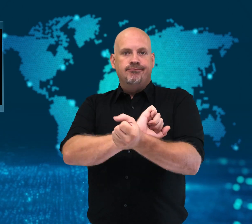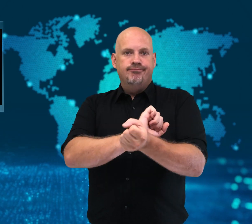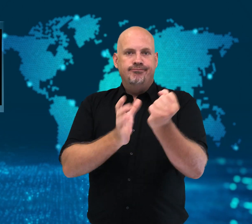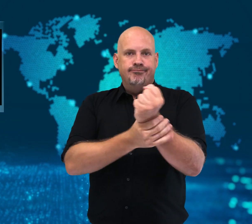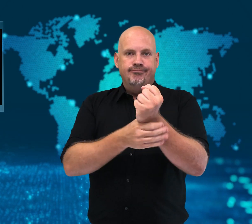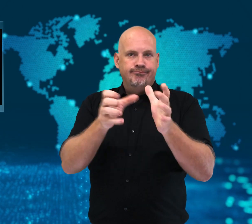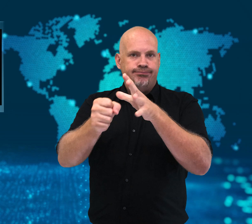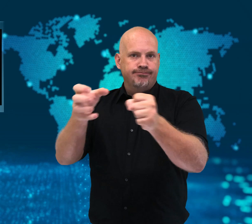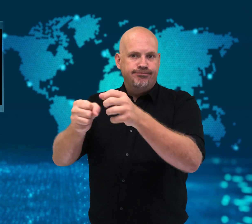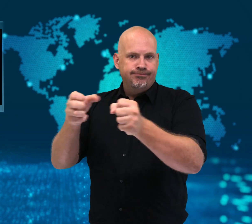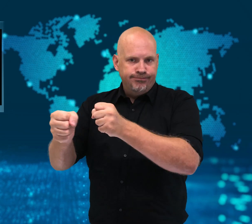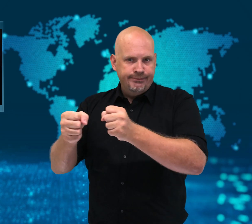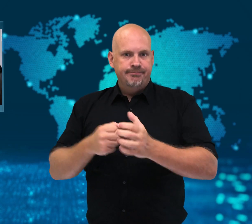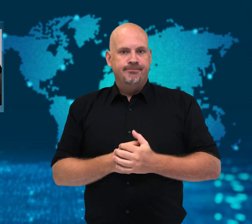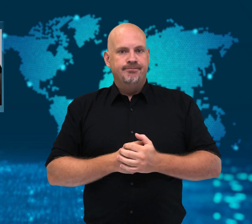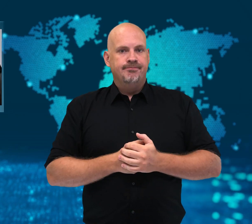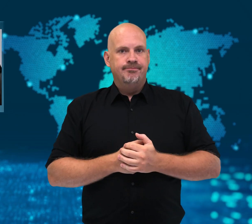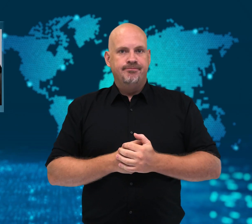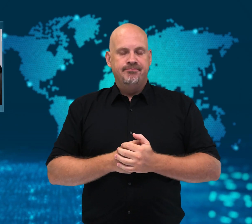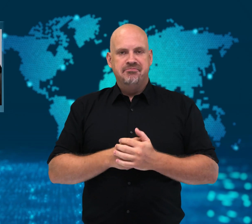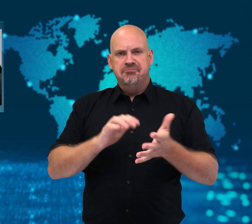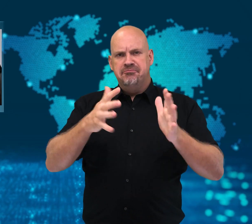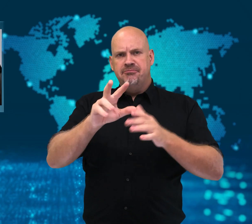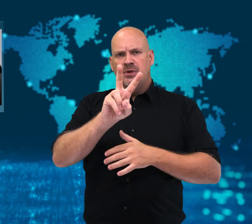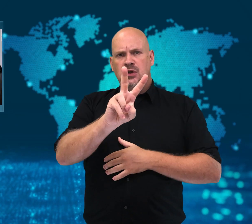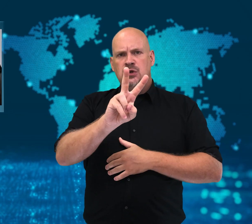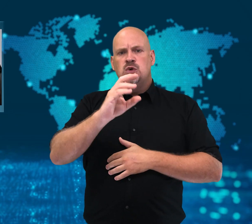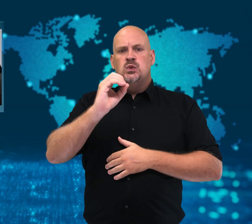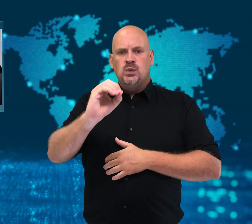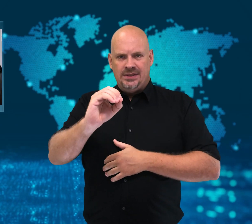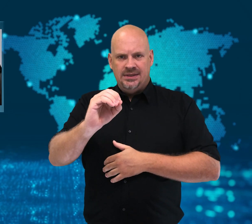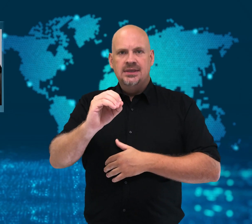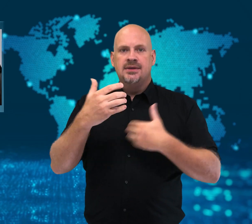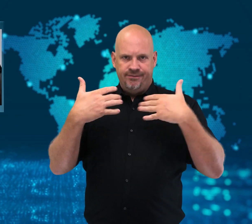but others are still being sought.